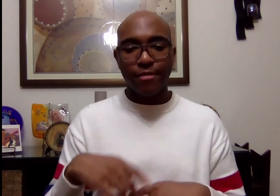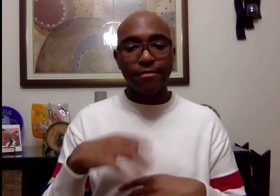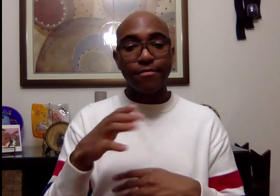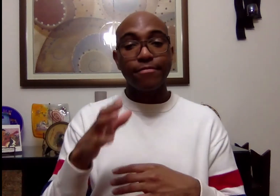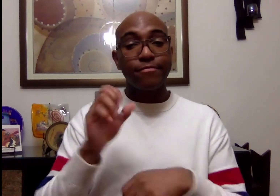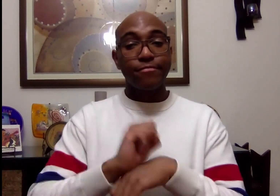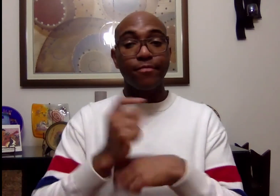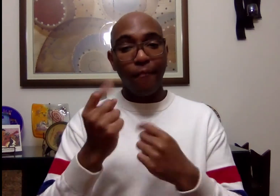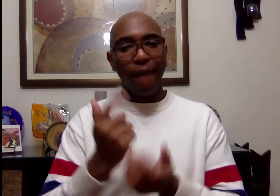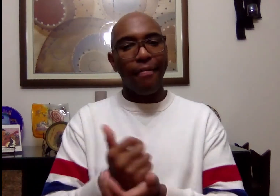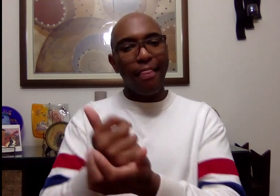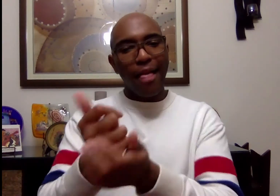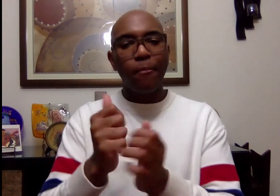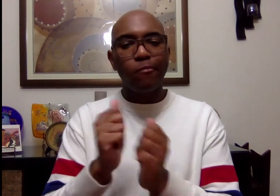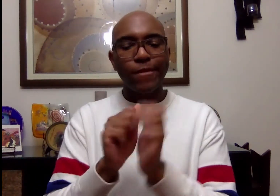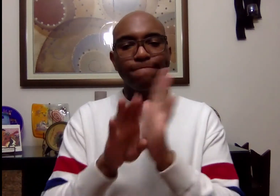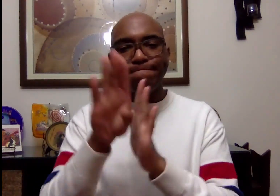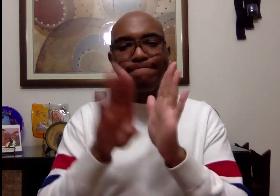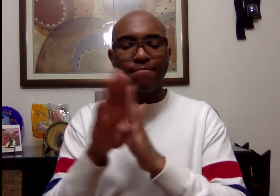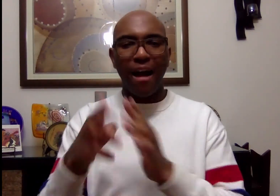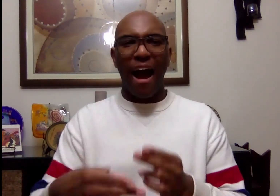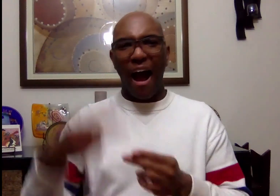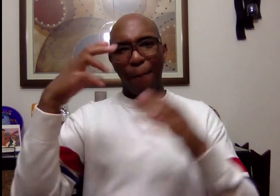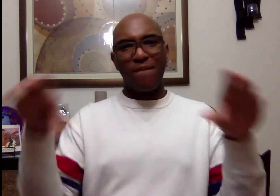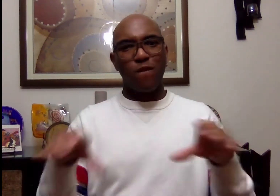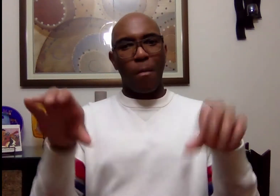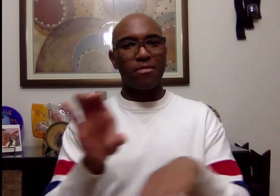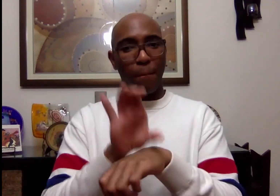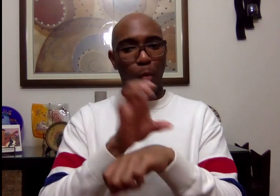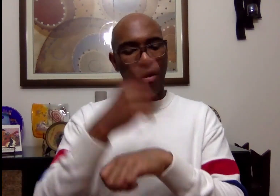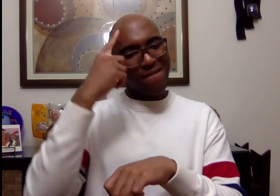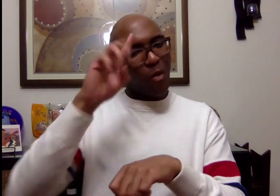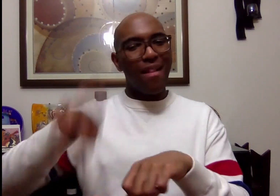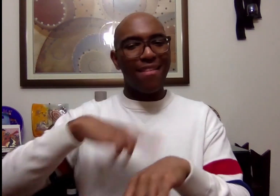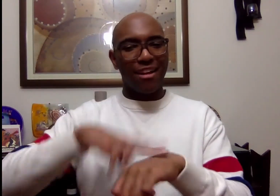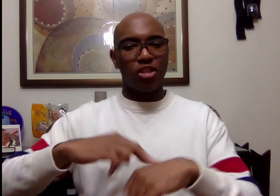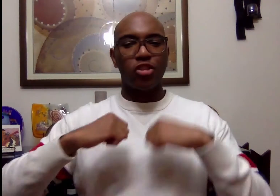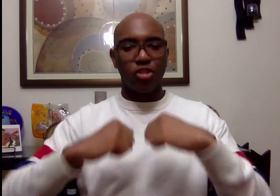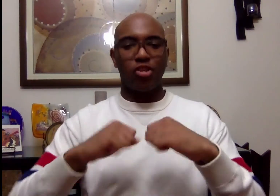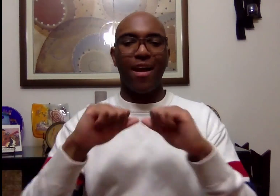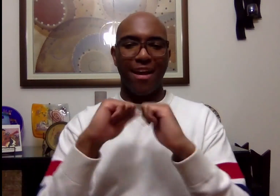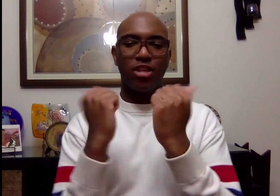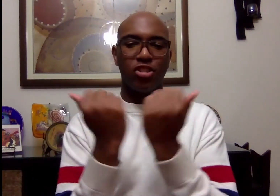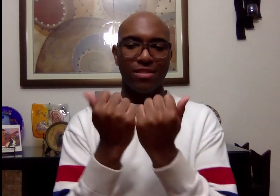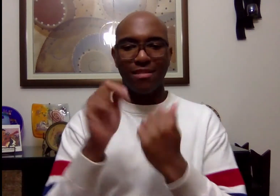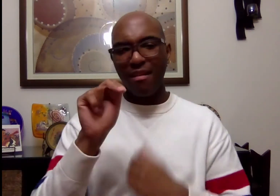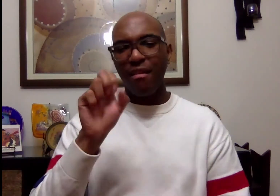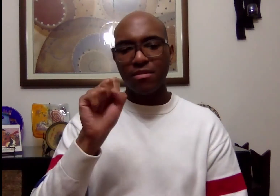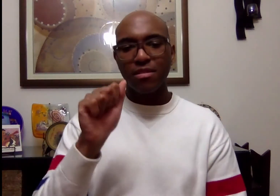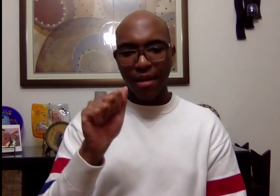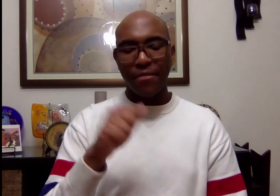helping develop high performance computers for the National Security Agency.